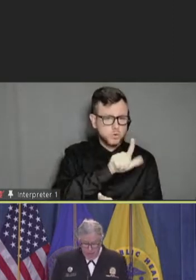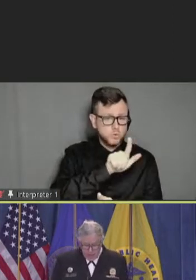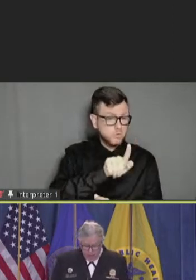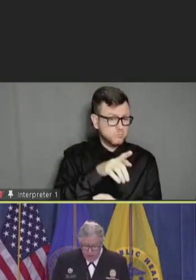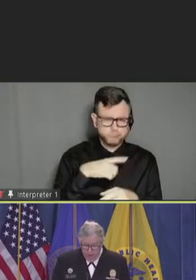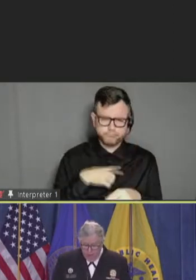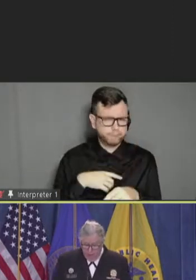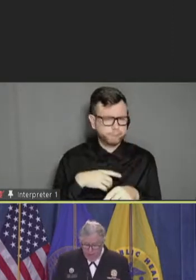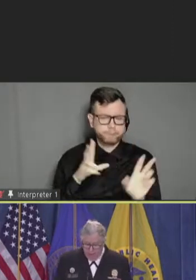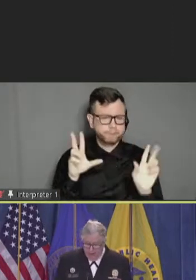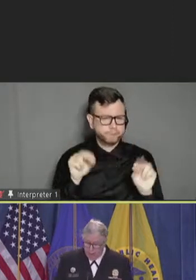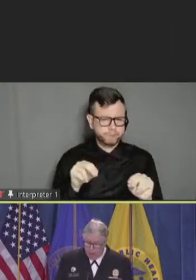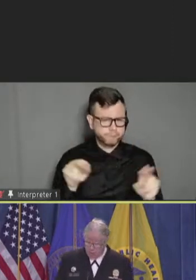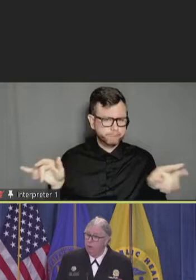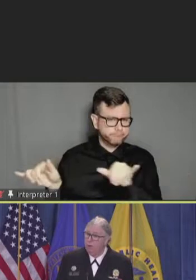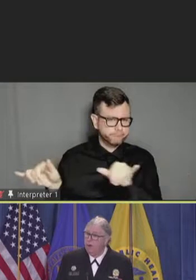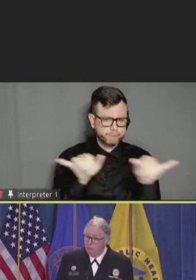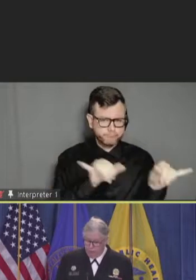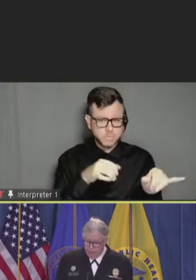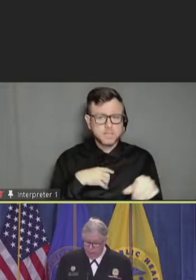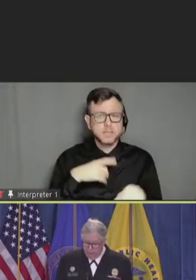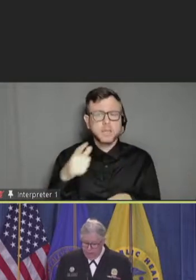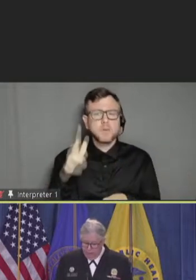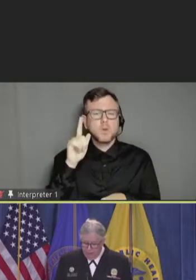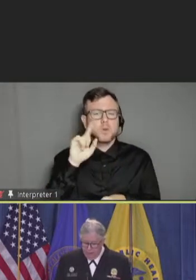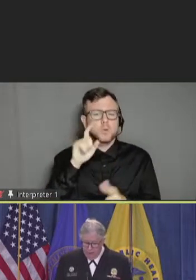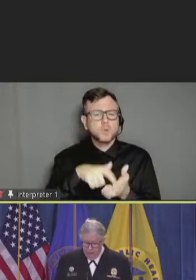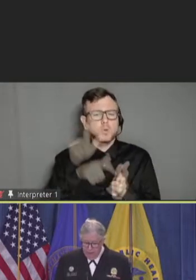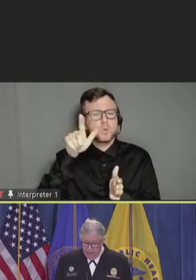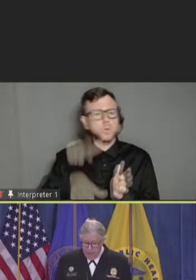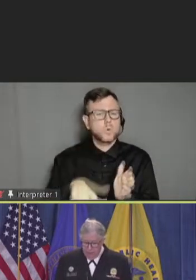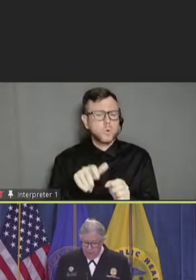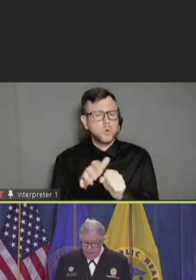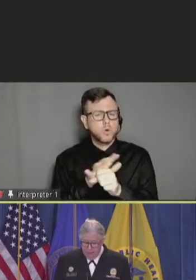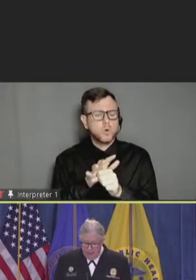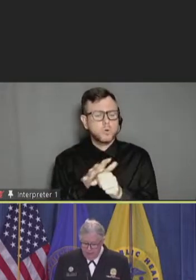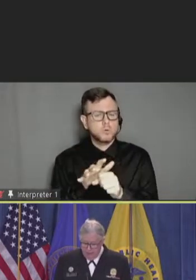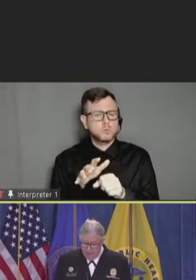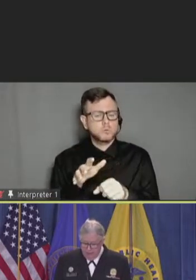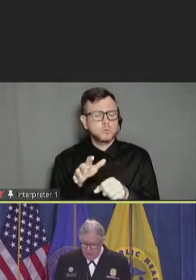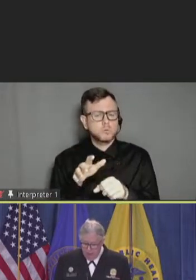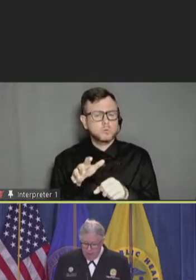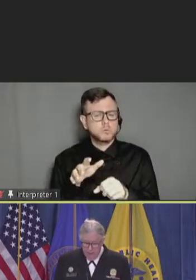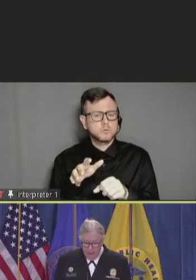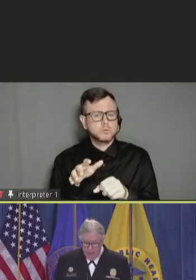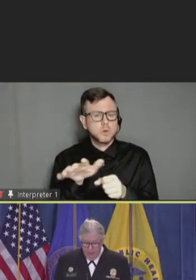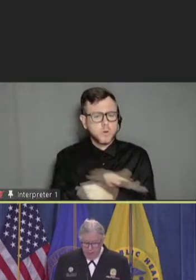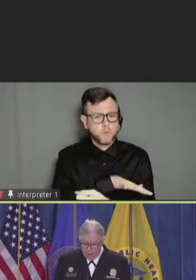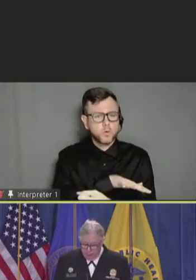Additionally, findings found lower coverage with the tetanus, diphtheria, and pertussis